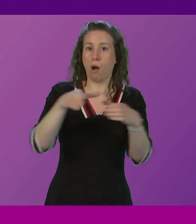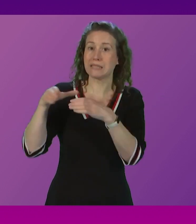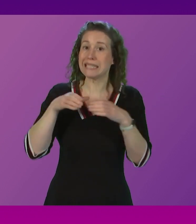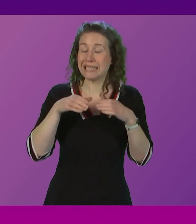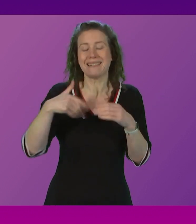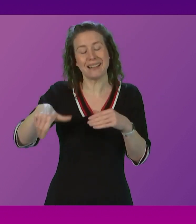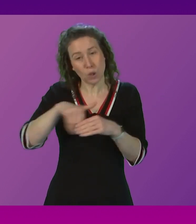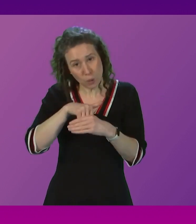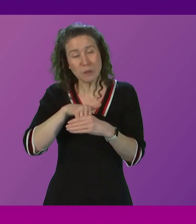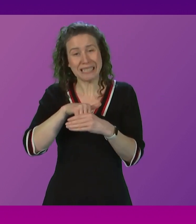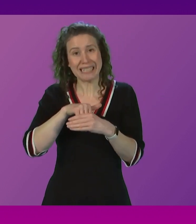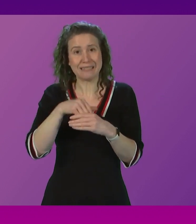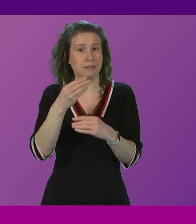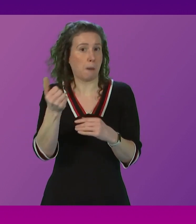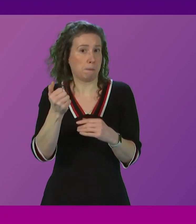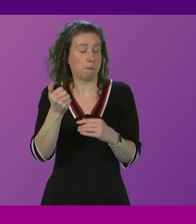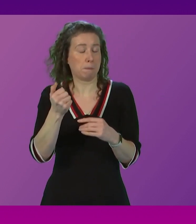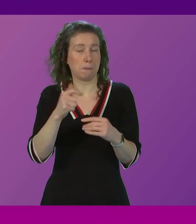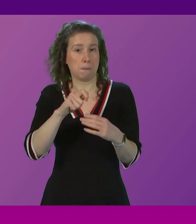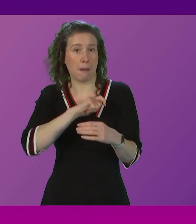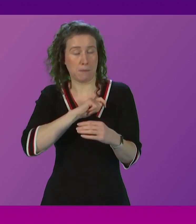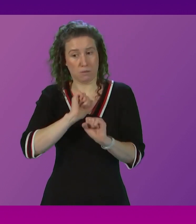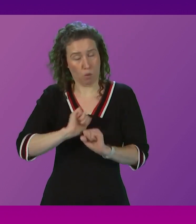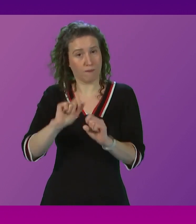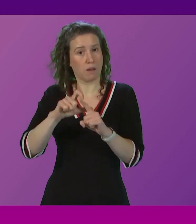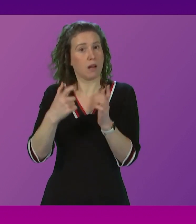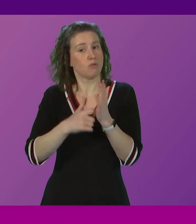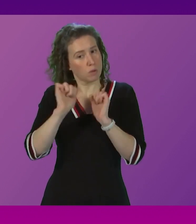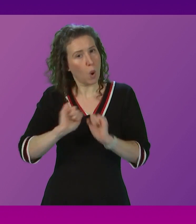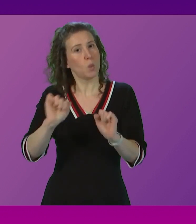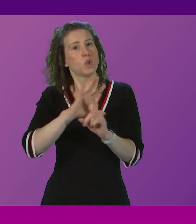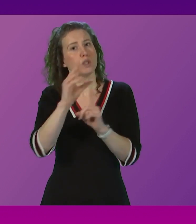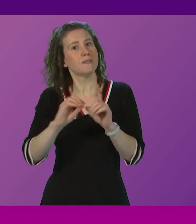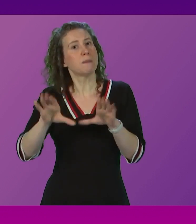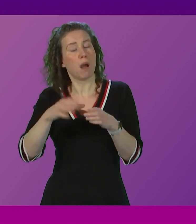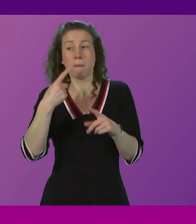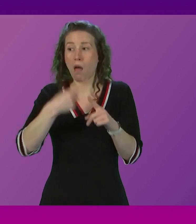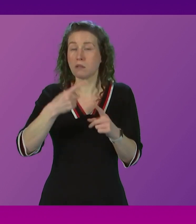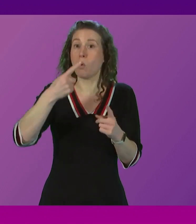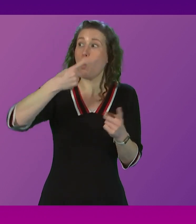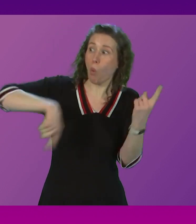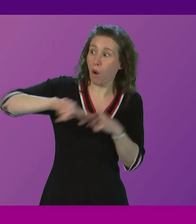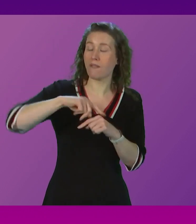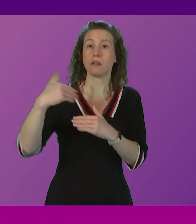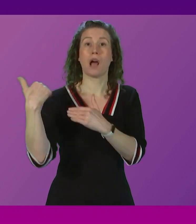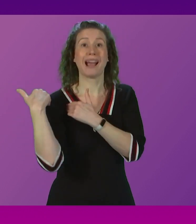including members of Douglas Ross’s party. All of us will be accountable for the decisions that we